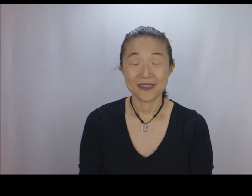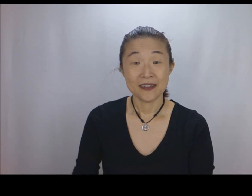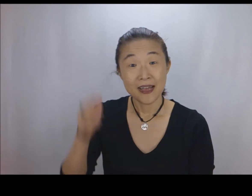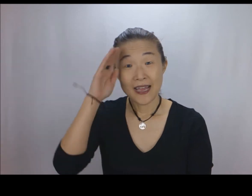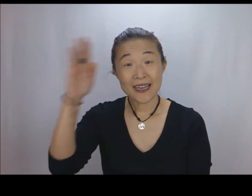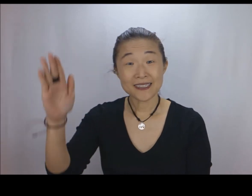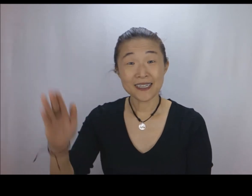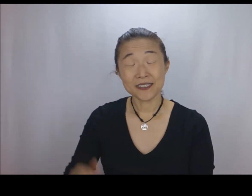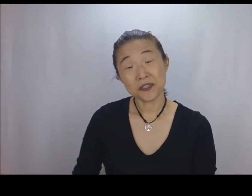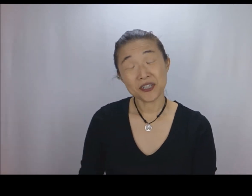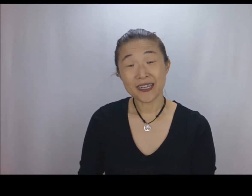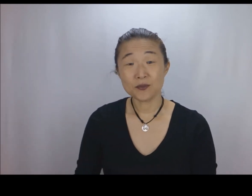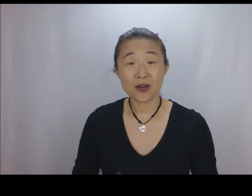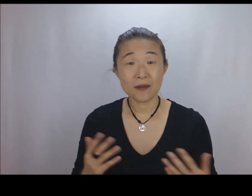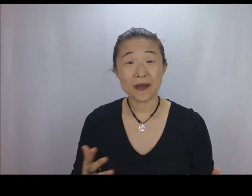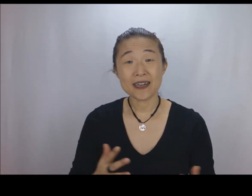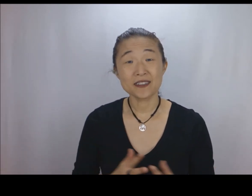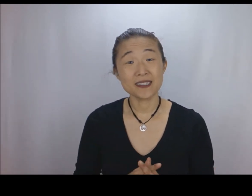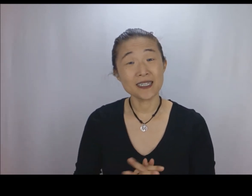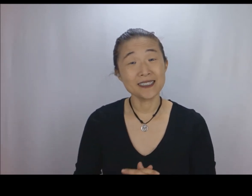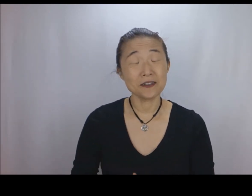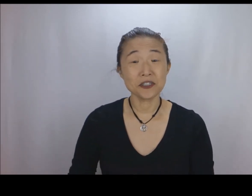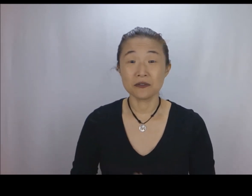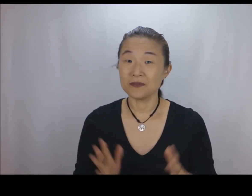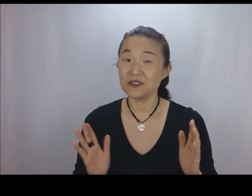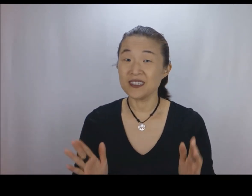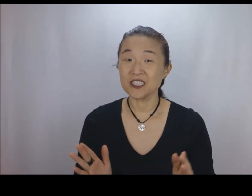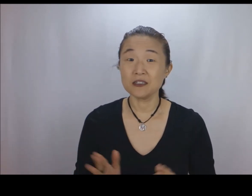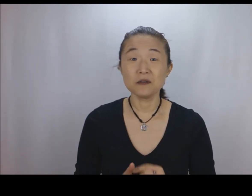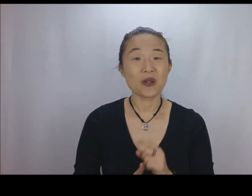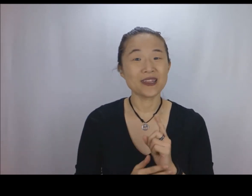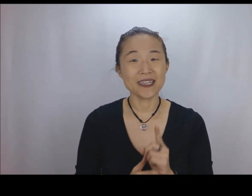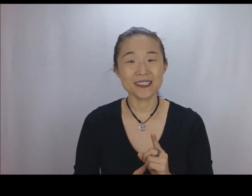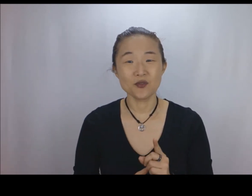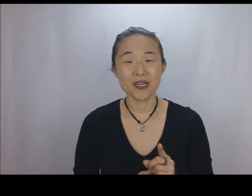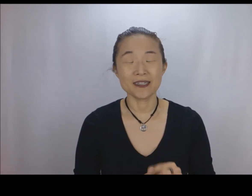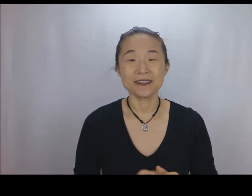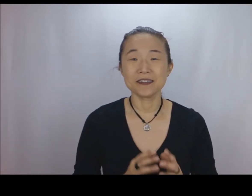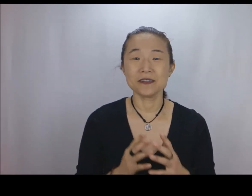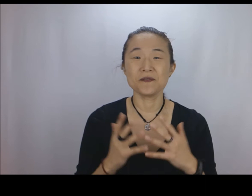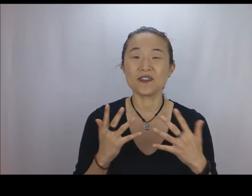Hey Signing Socialites! Welcome back to Signing Social Unit 2 Lesson 1!